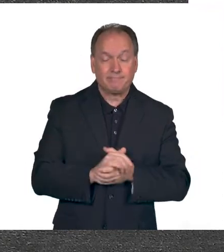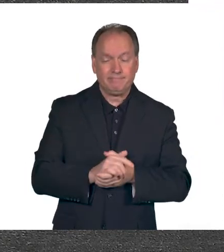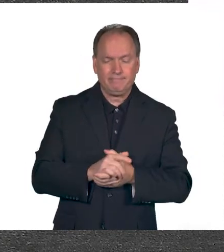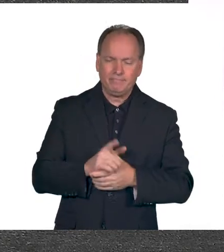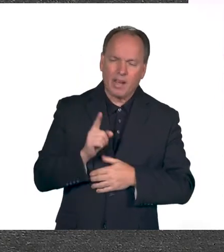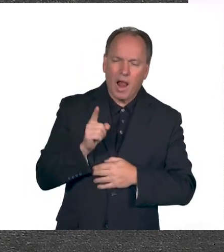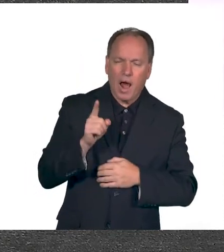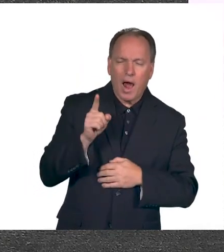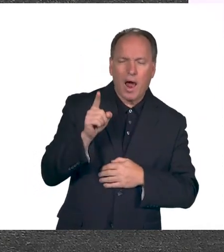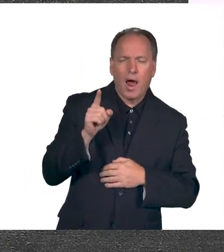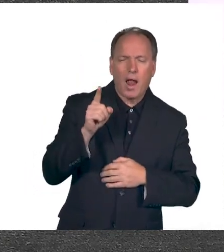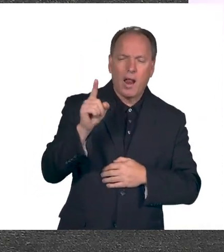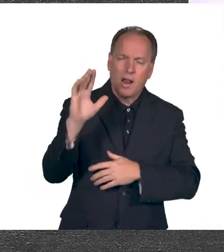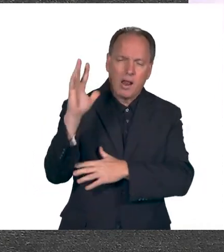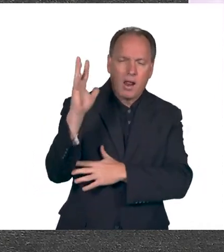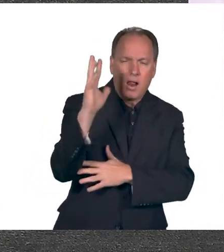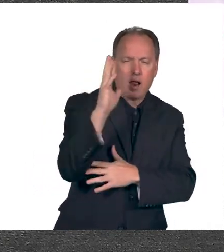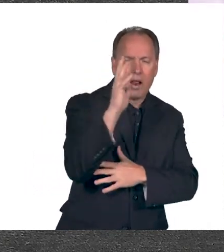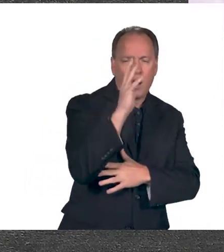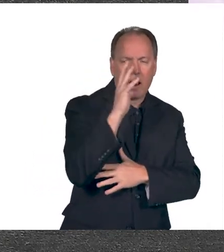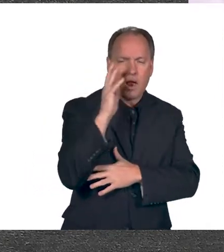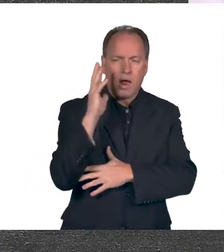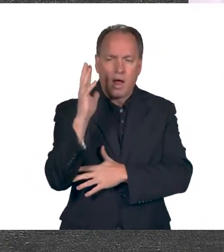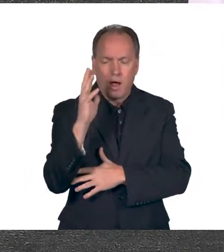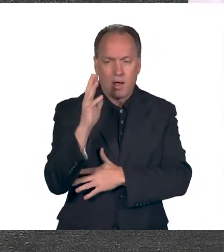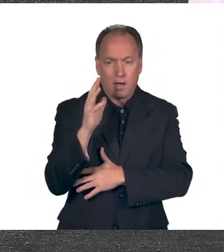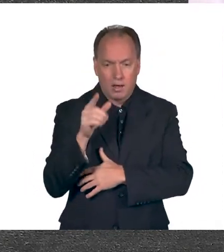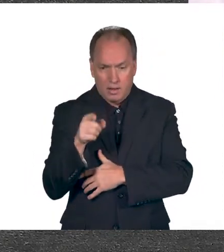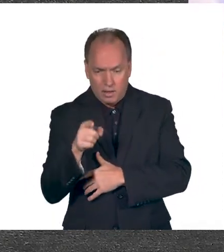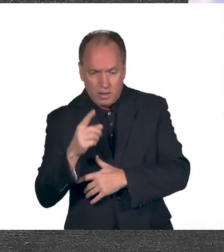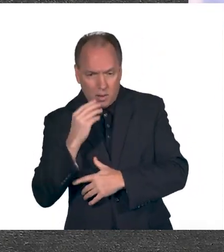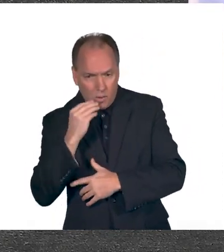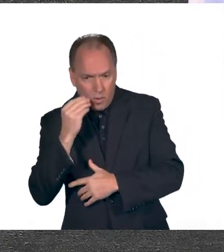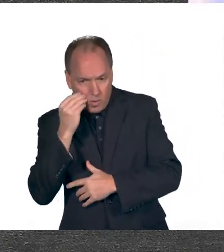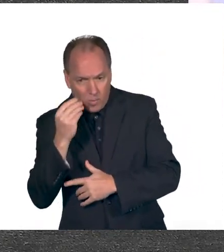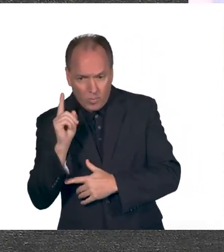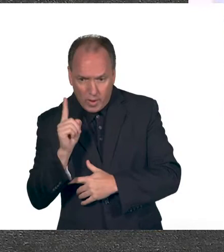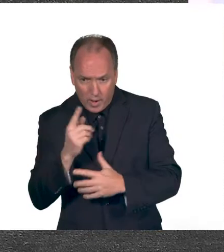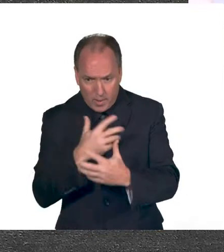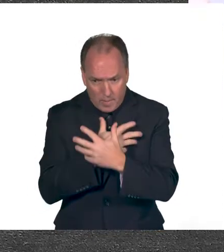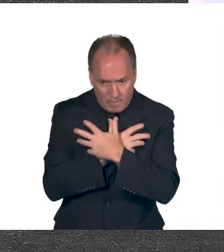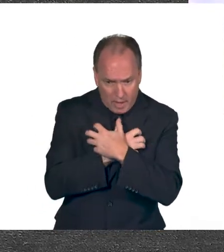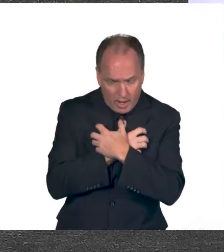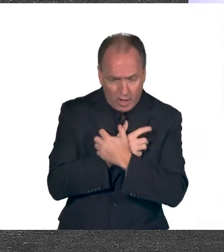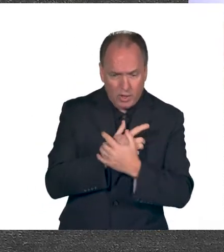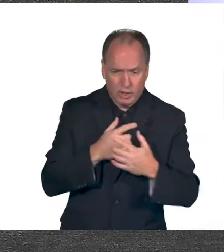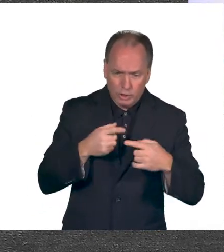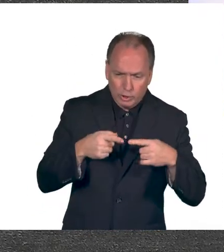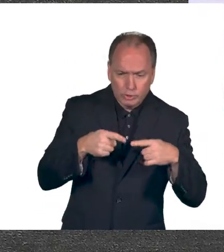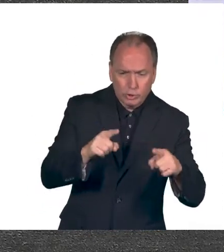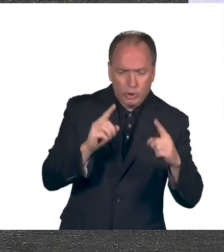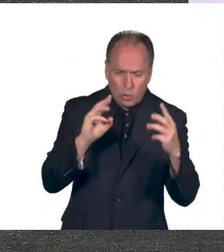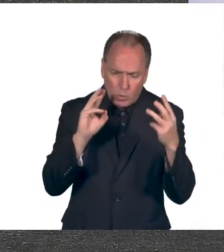"In a cave deep in the woods in his deep dark layer, through the long cold winter,